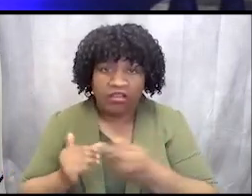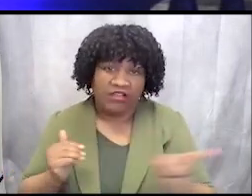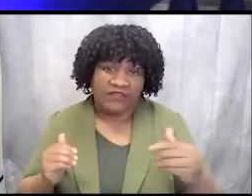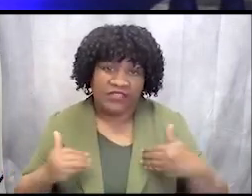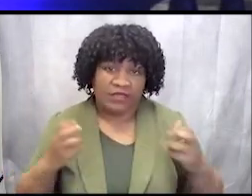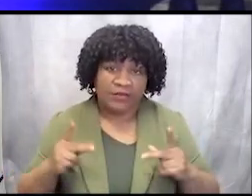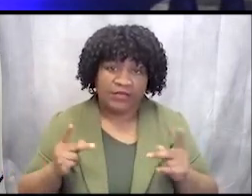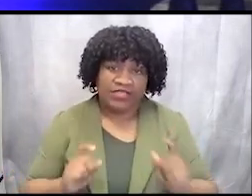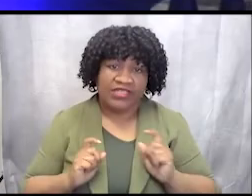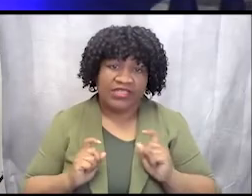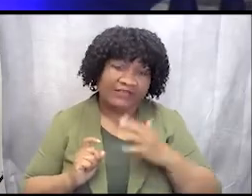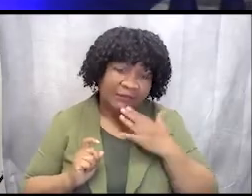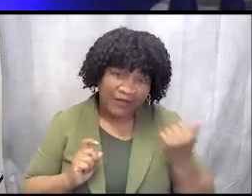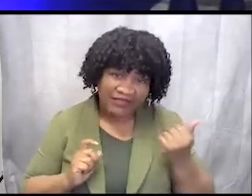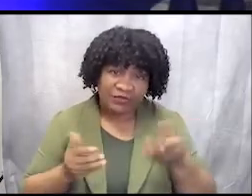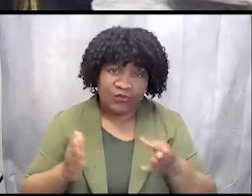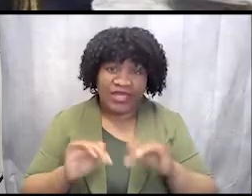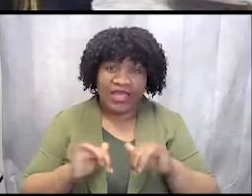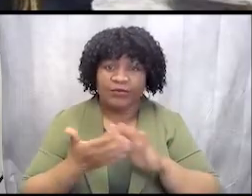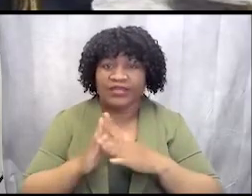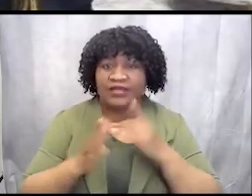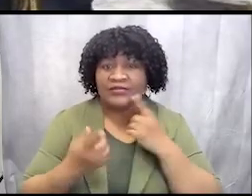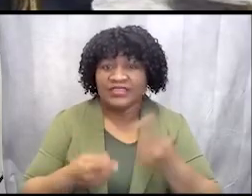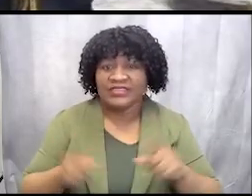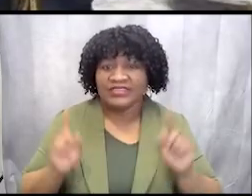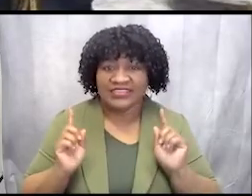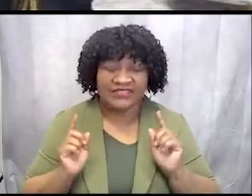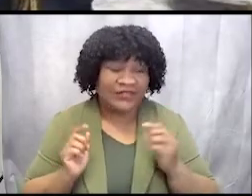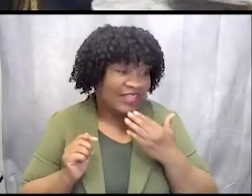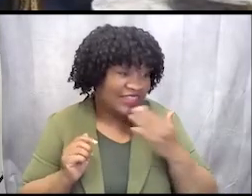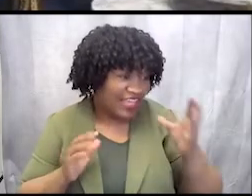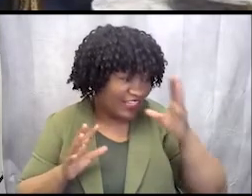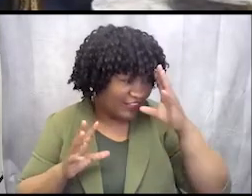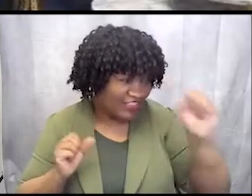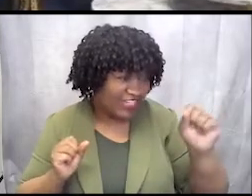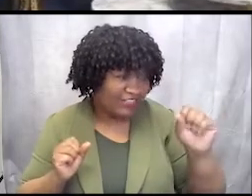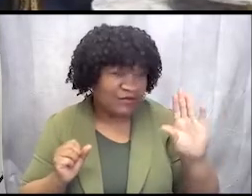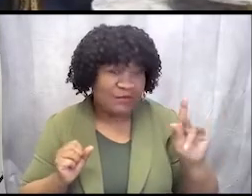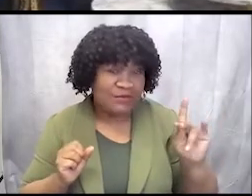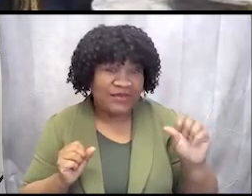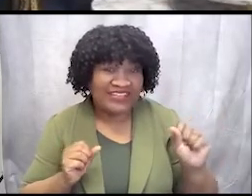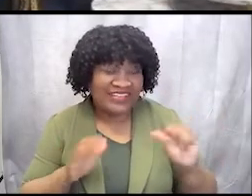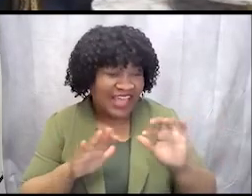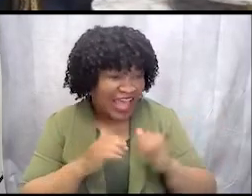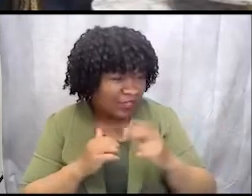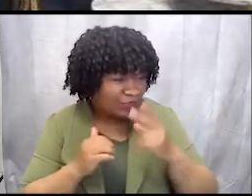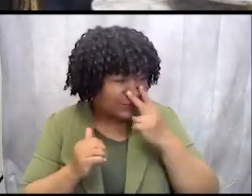to give us the best shot at success. Thank you, Chancellor Banks. Could you talk a little bit about how you see your administration